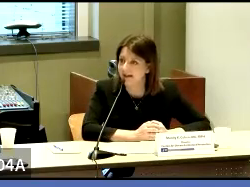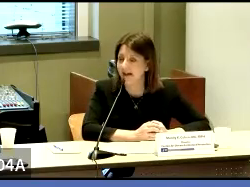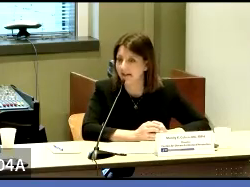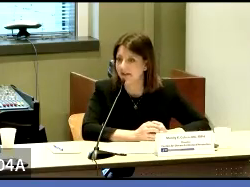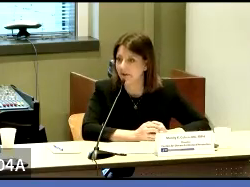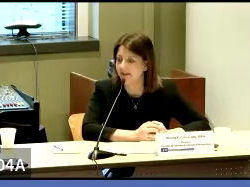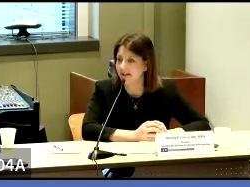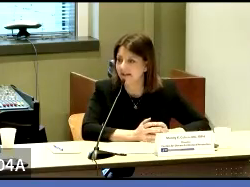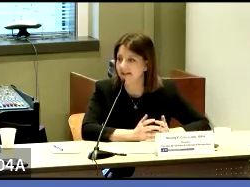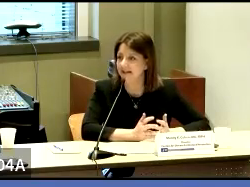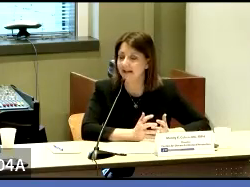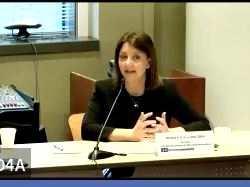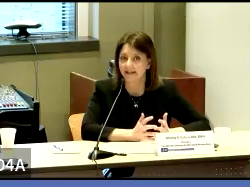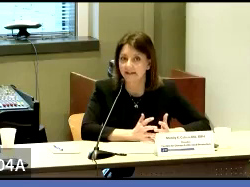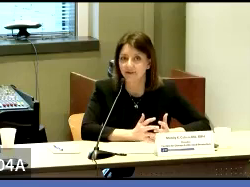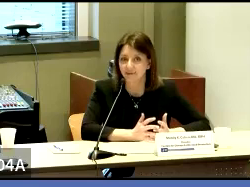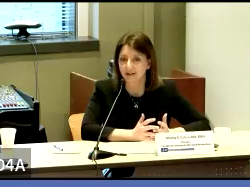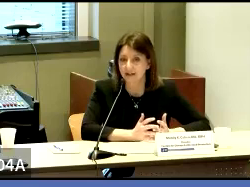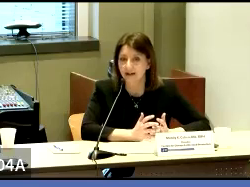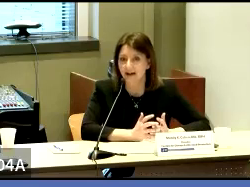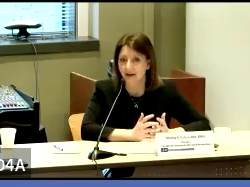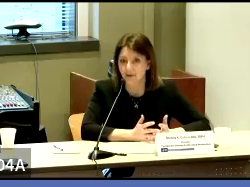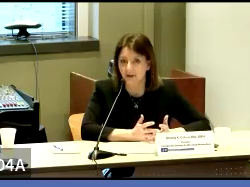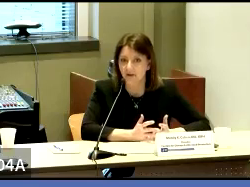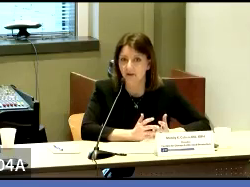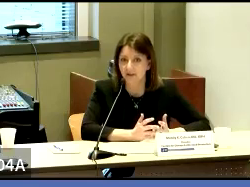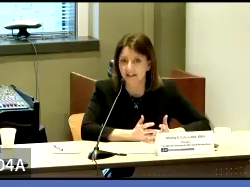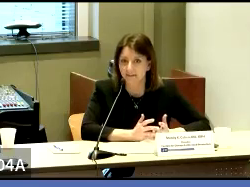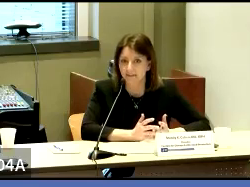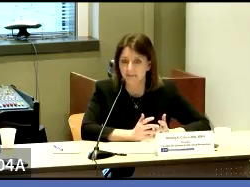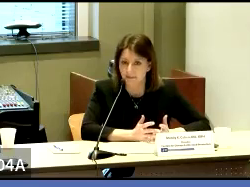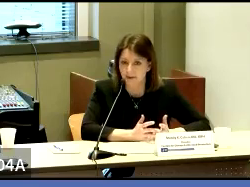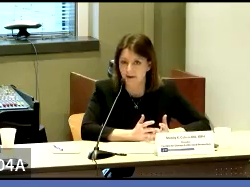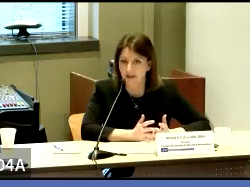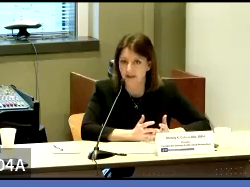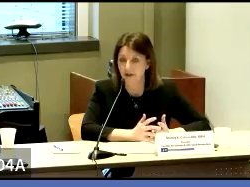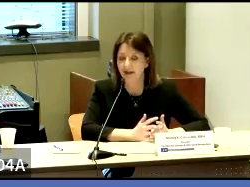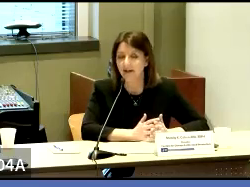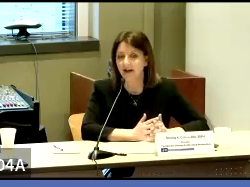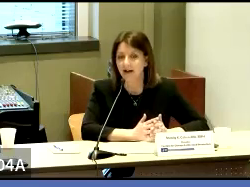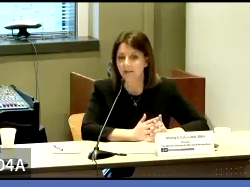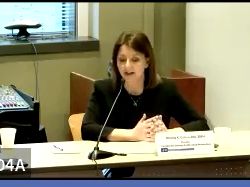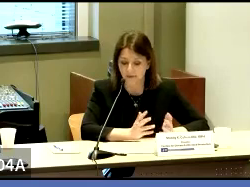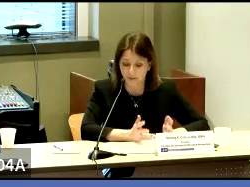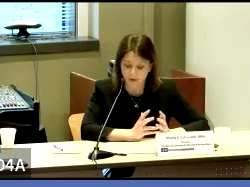And again, that is where CDC needs to be a critical team member here as we work